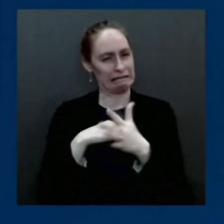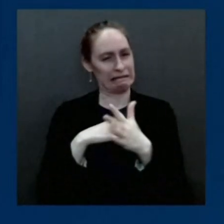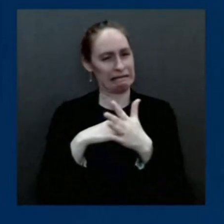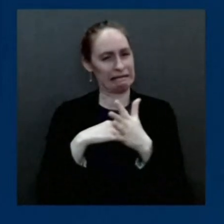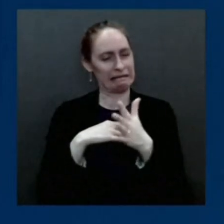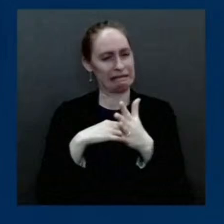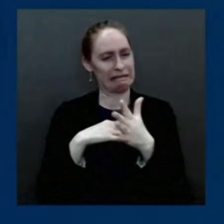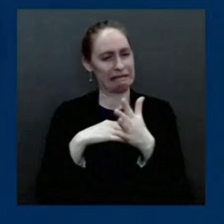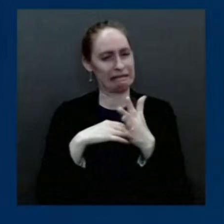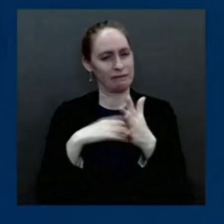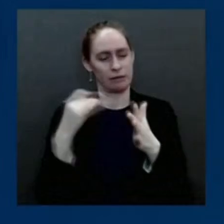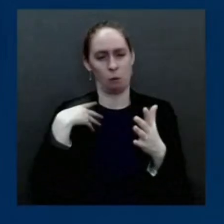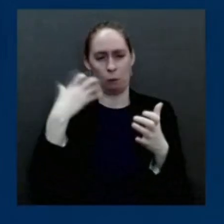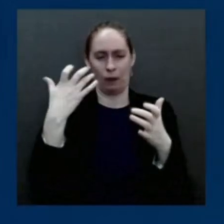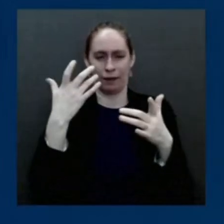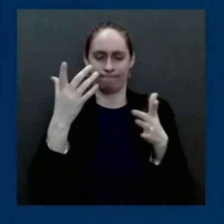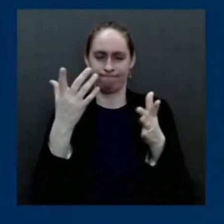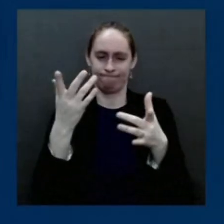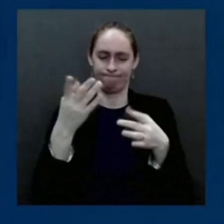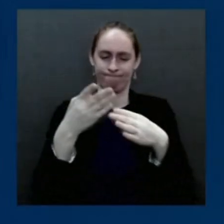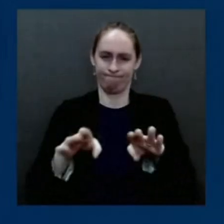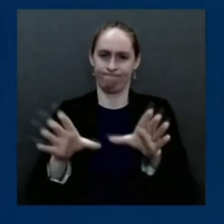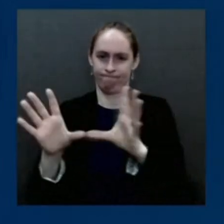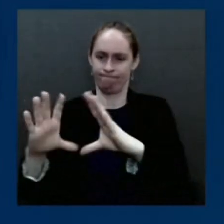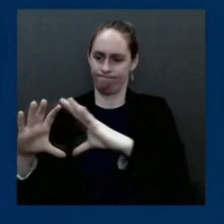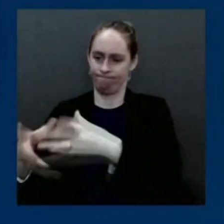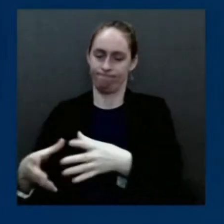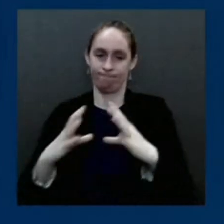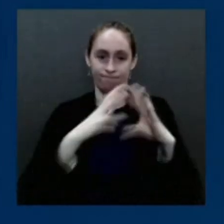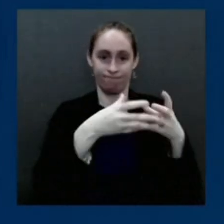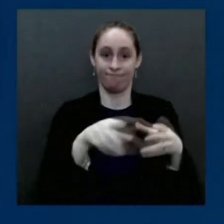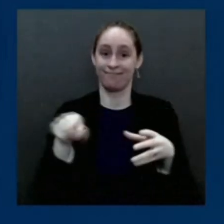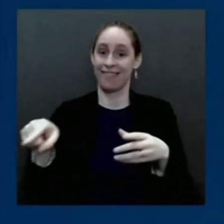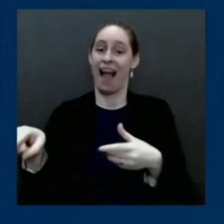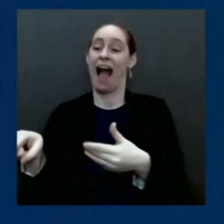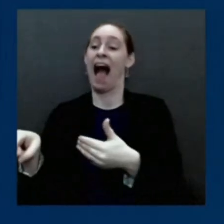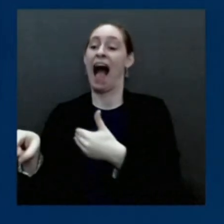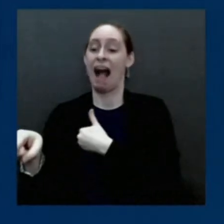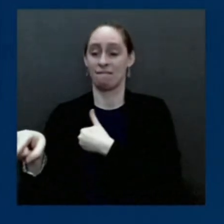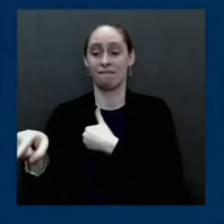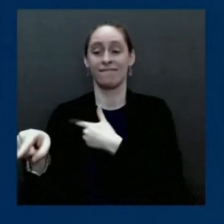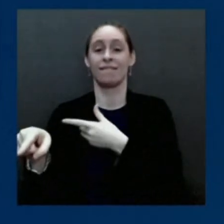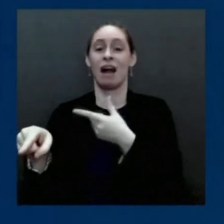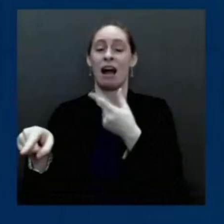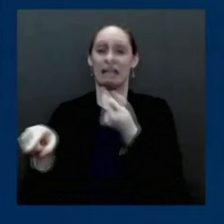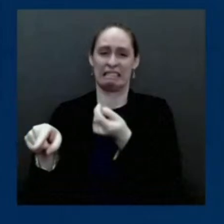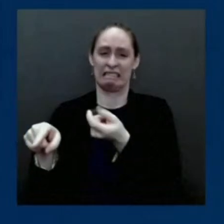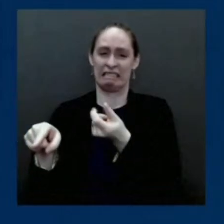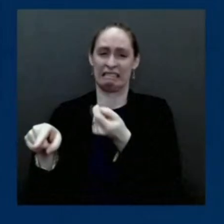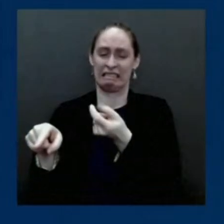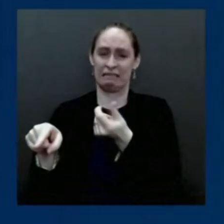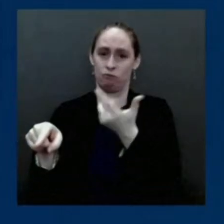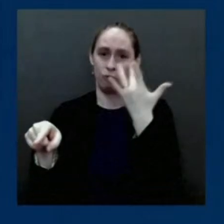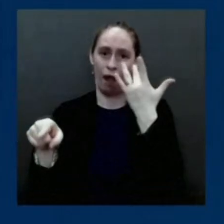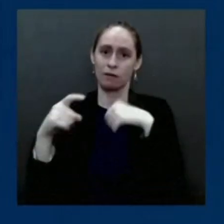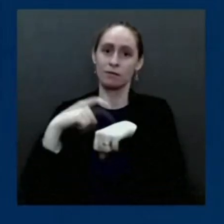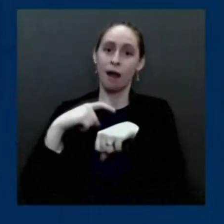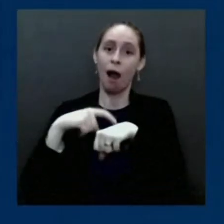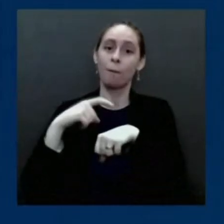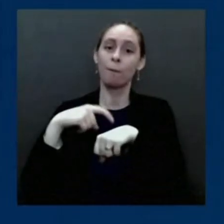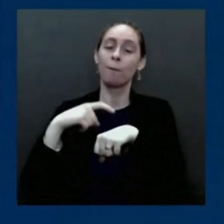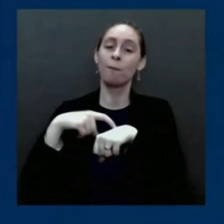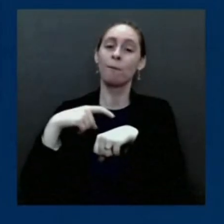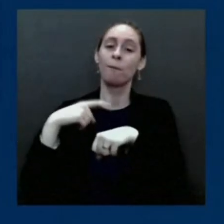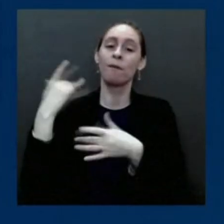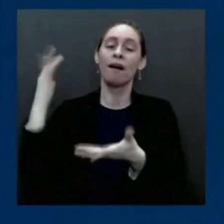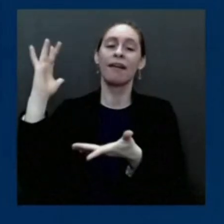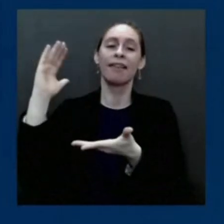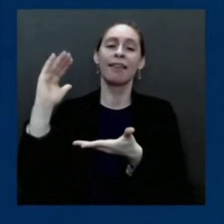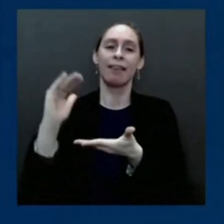TO HAVE THOSE MEASURES IN PLACE